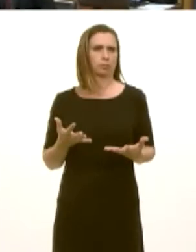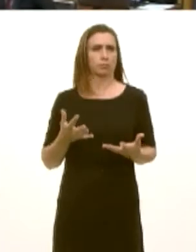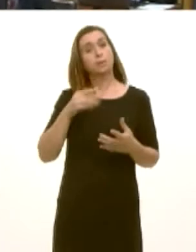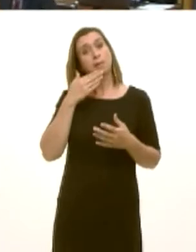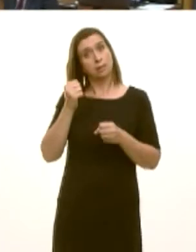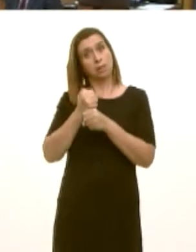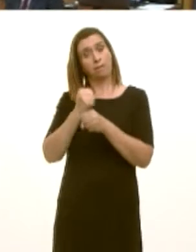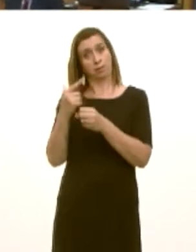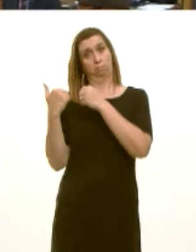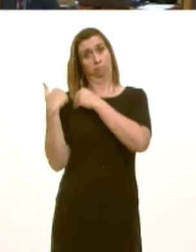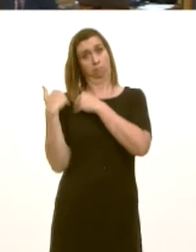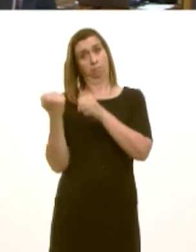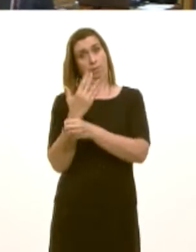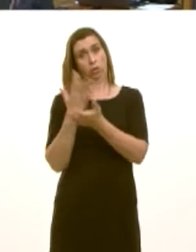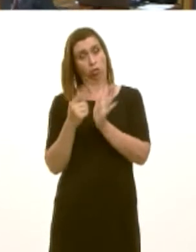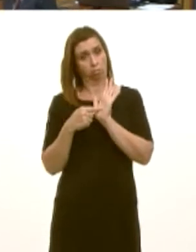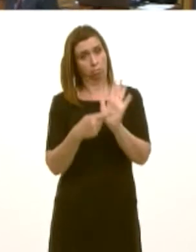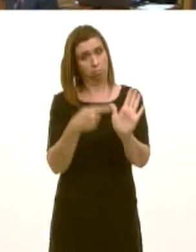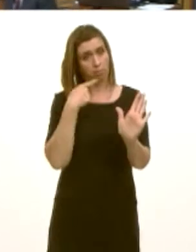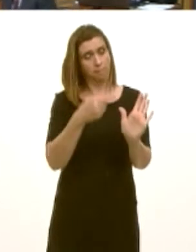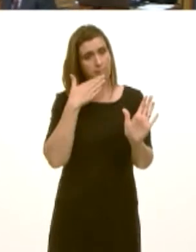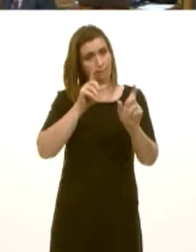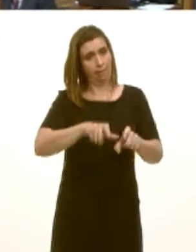Carwyn Jones: I can make it absolutely clear that, where there is a need to change the